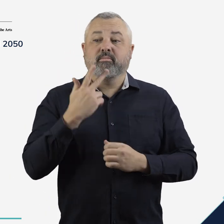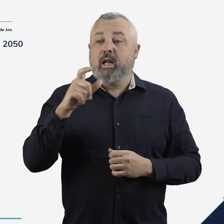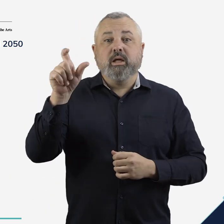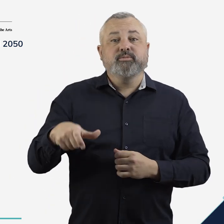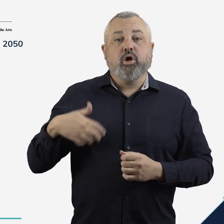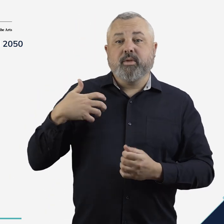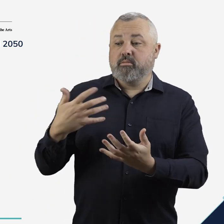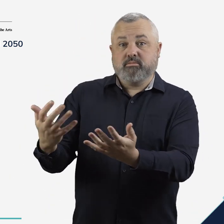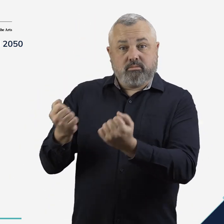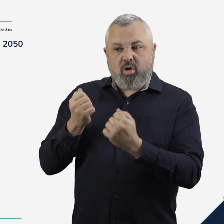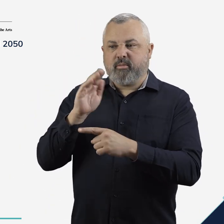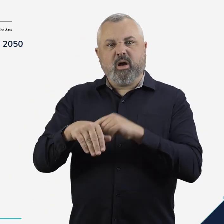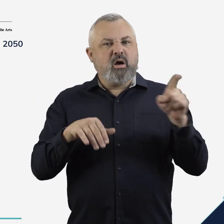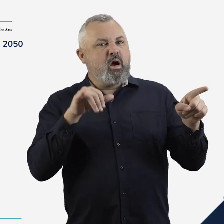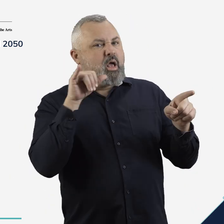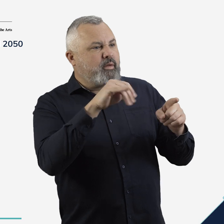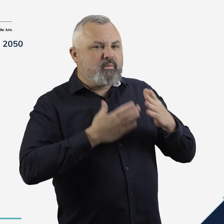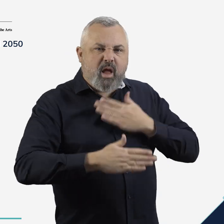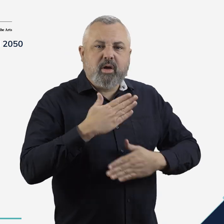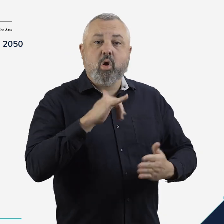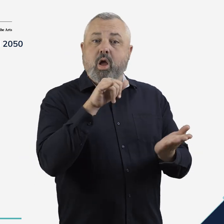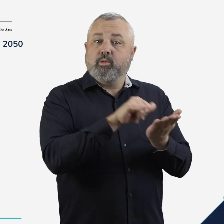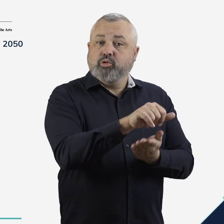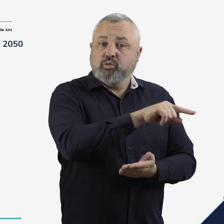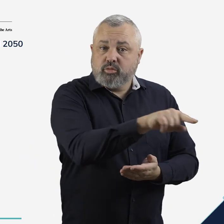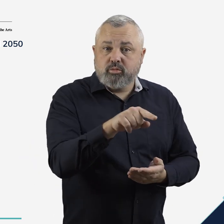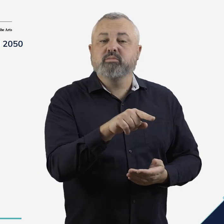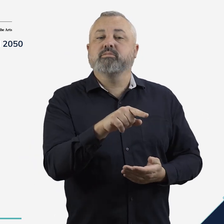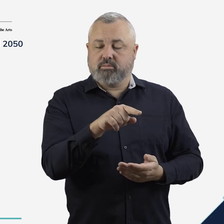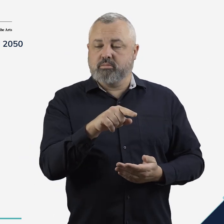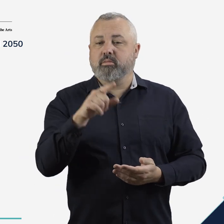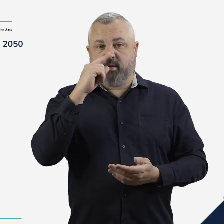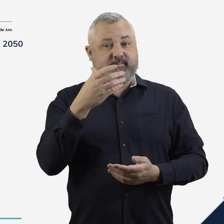consider customer complaints about the conduct of airlines and airports and